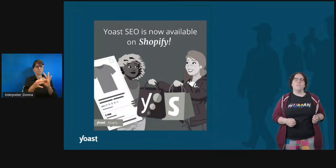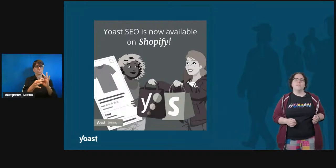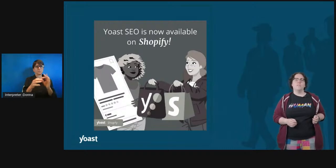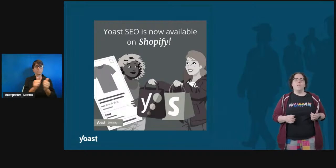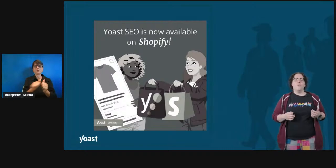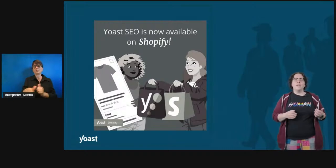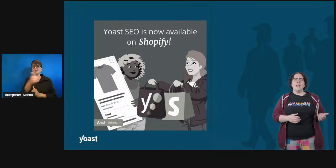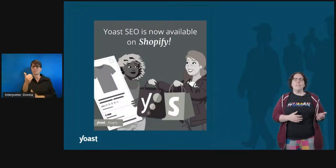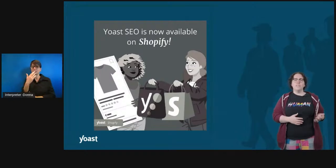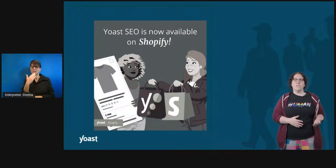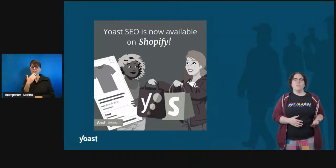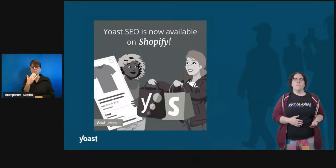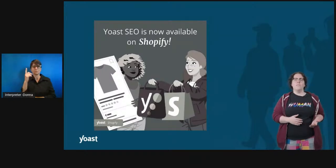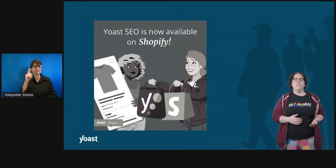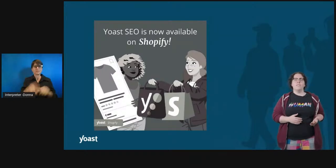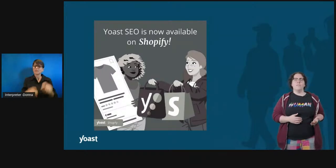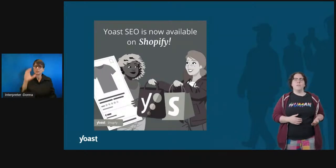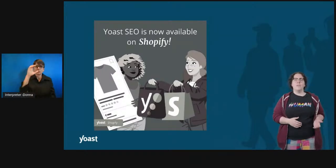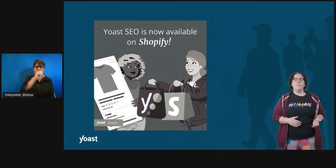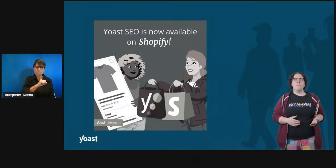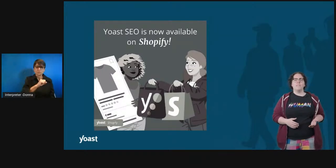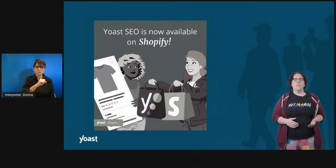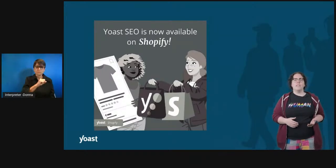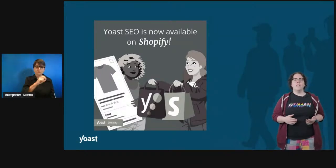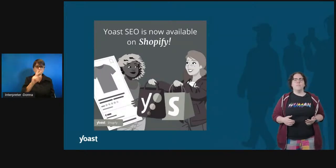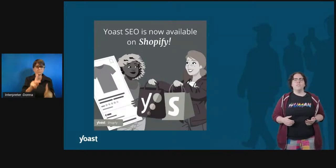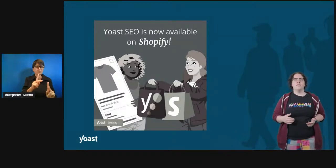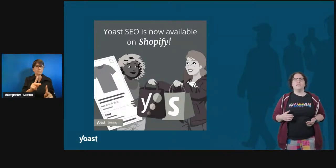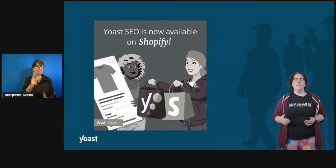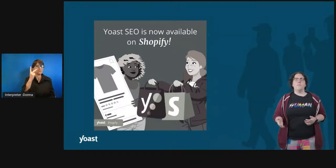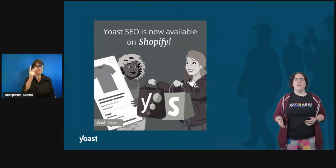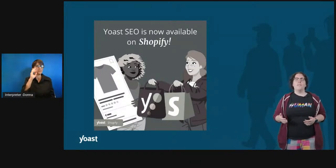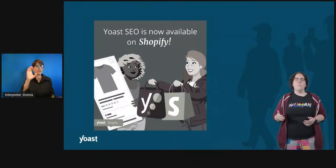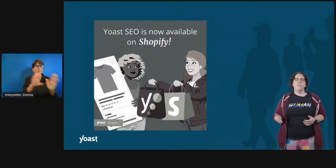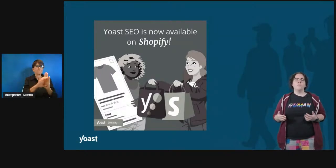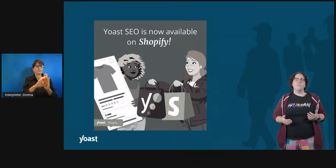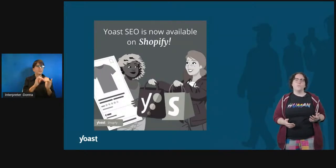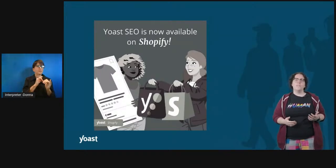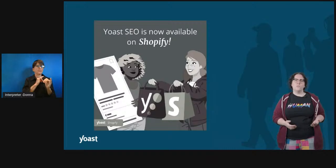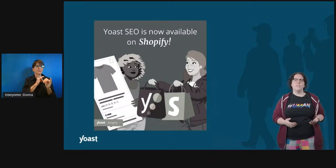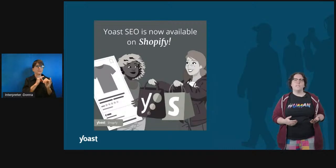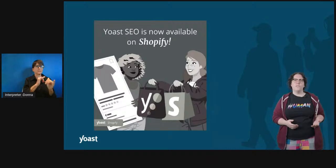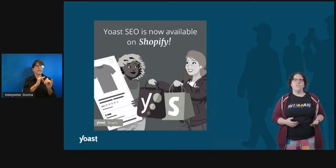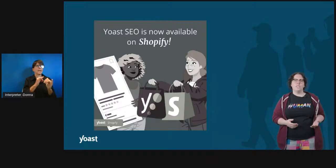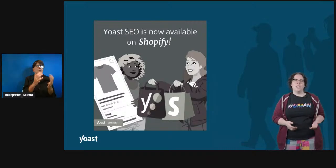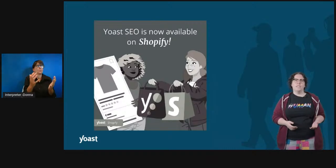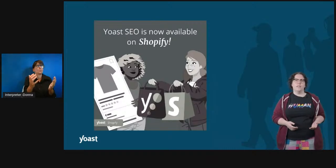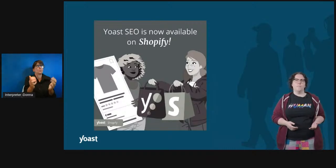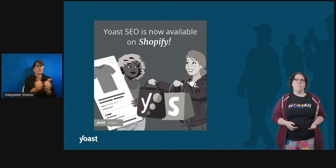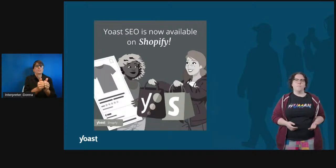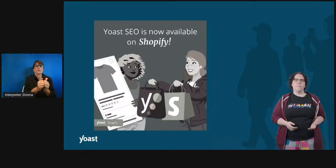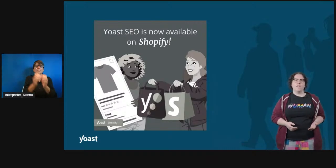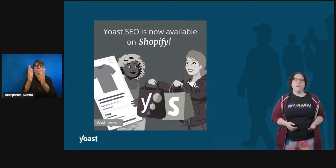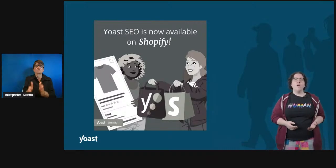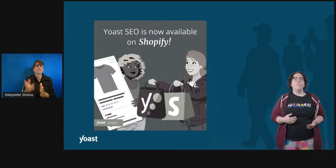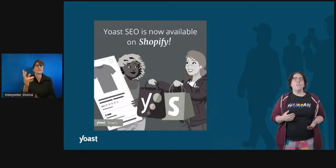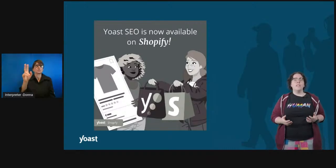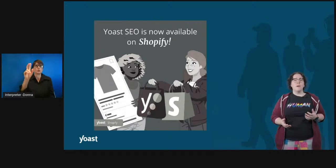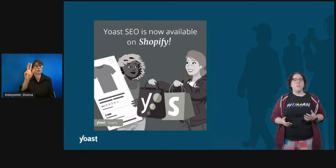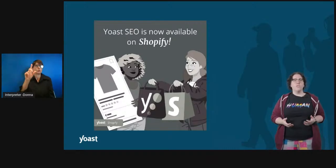This is more about catering to those who are colorblind. In our relationships, do not assume that